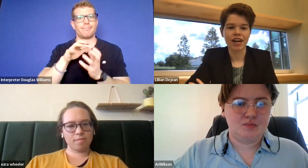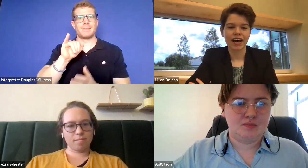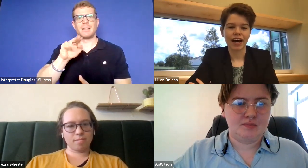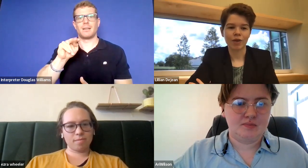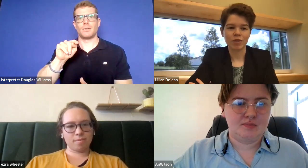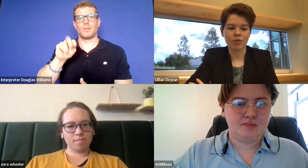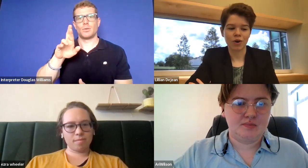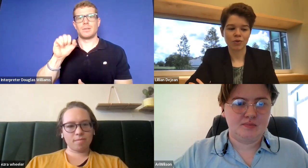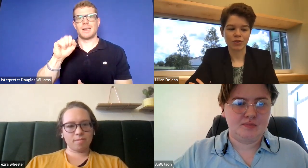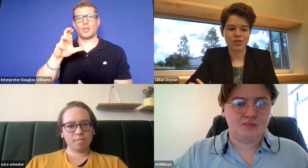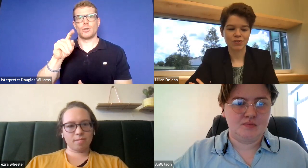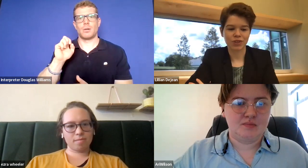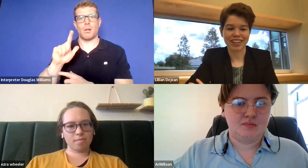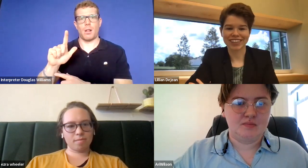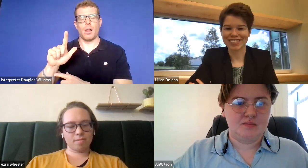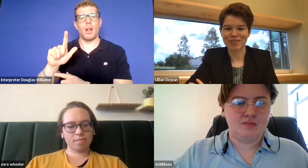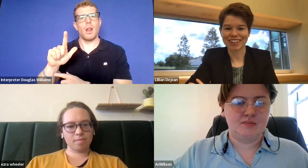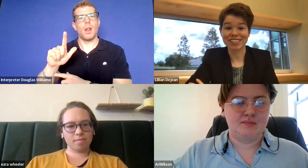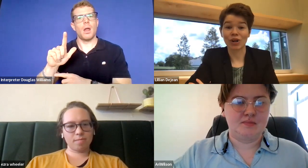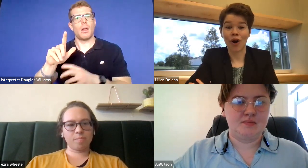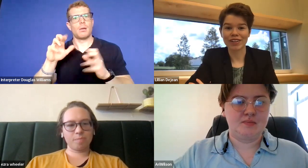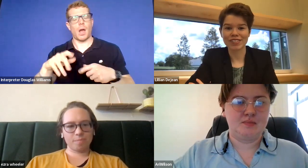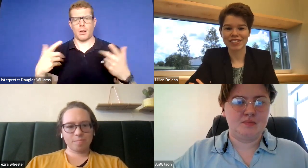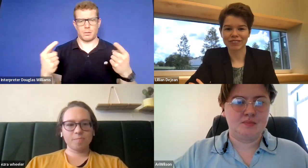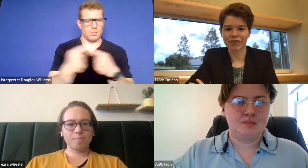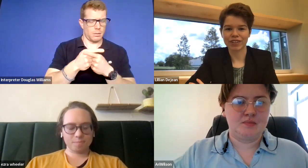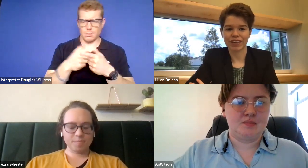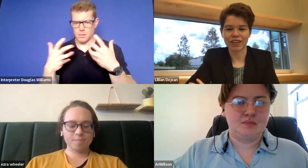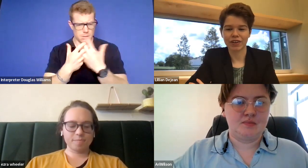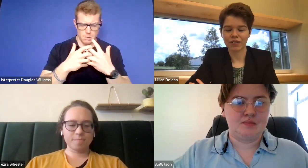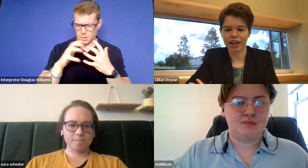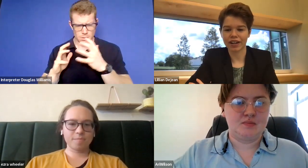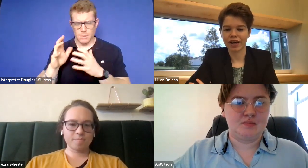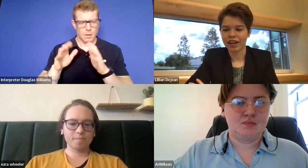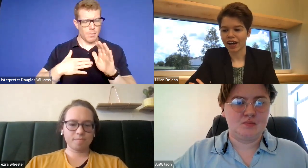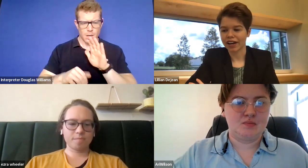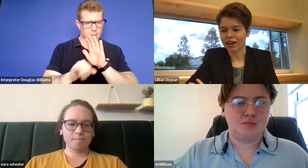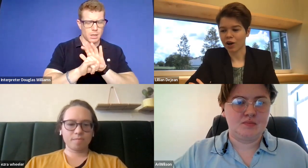How people almost feel like the disability is the cause of everything right.